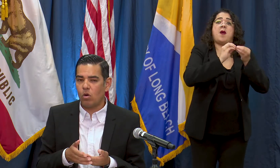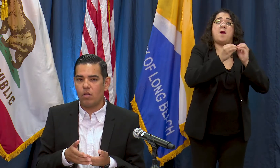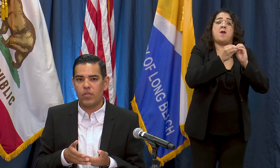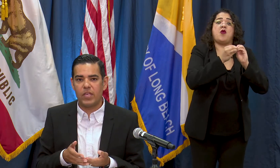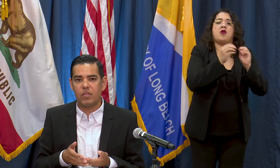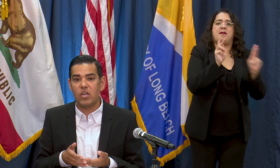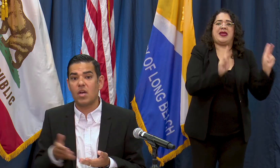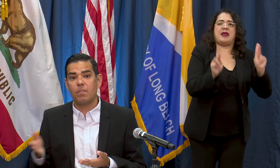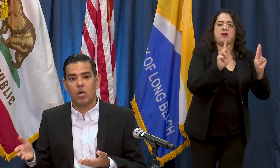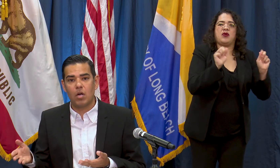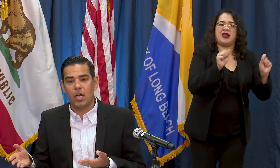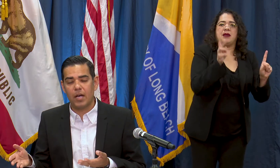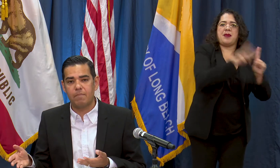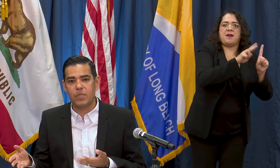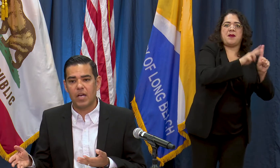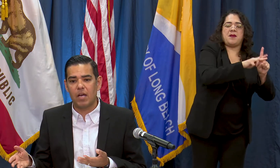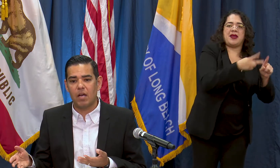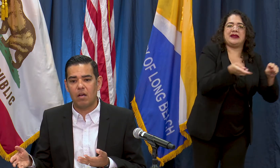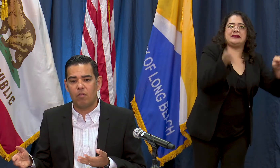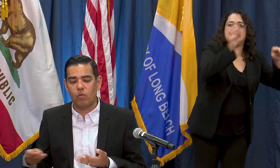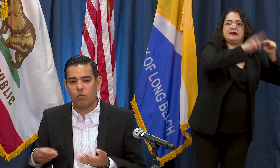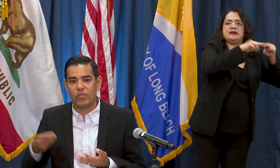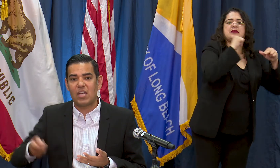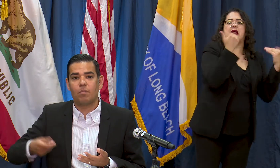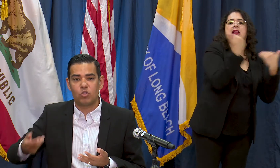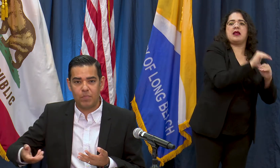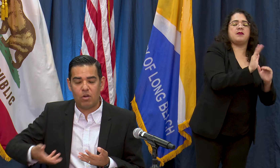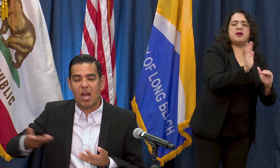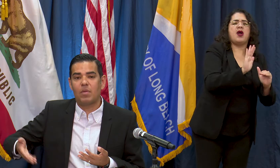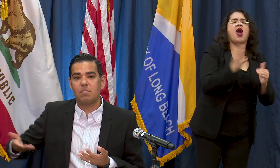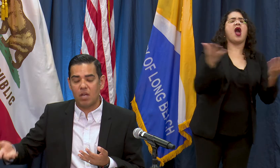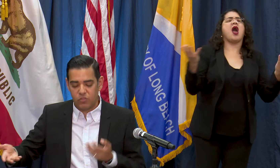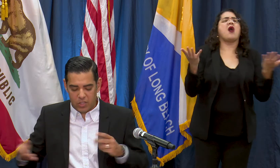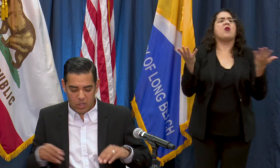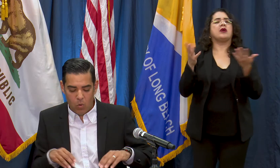the the number of what that number should be or how many months it could go